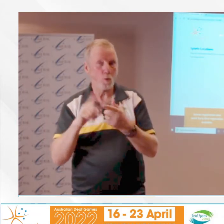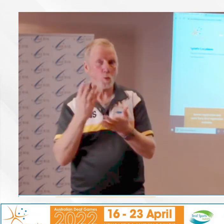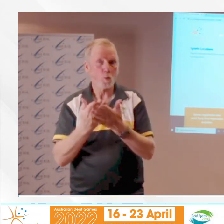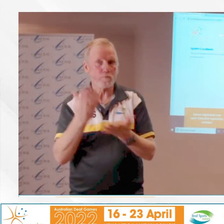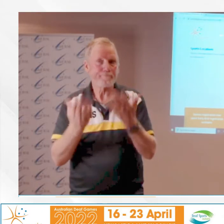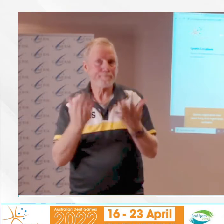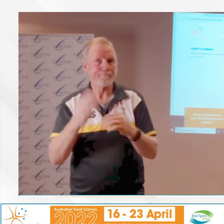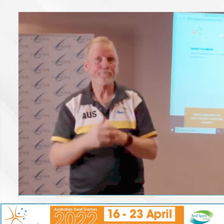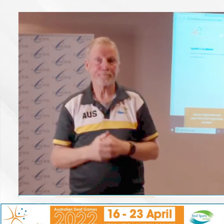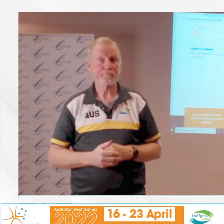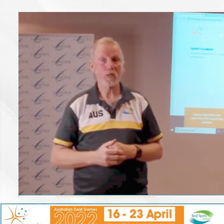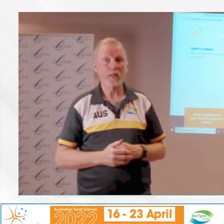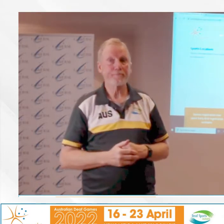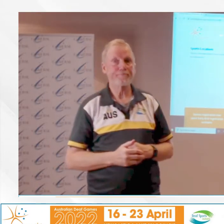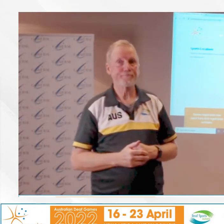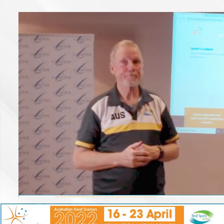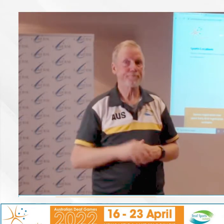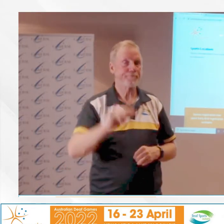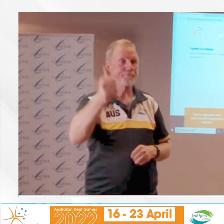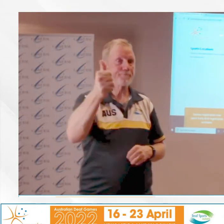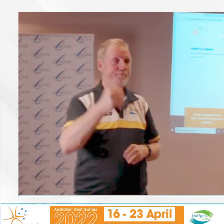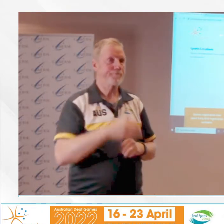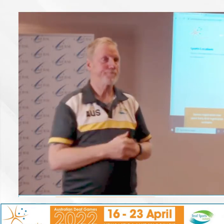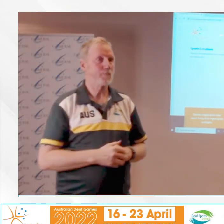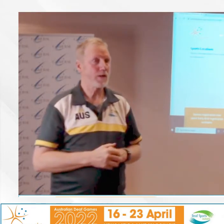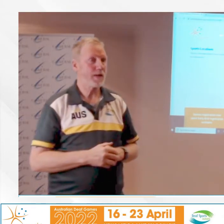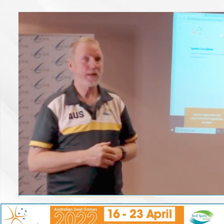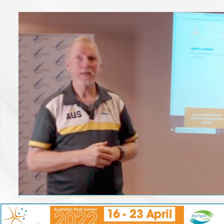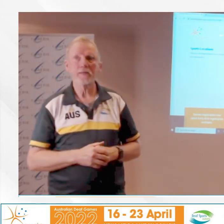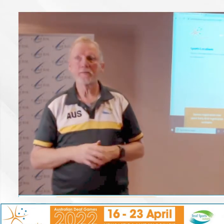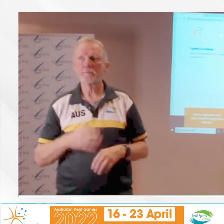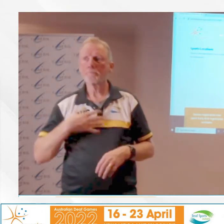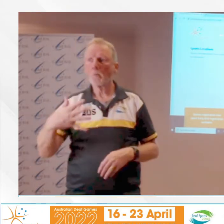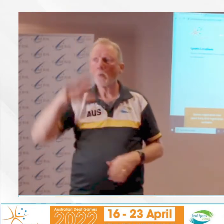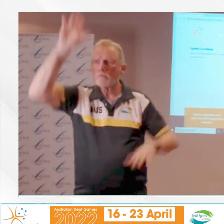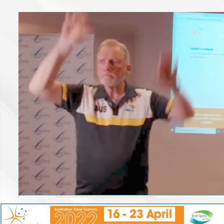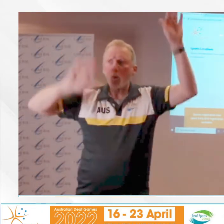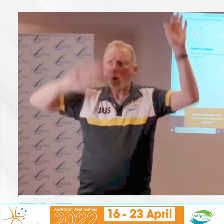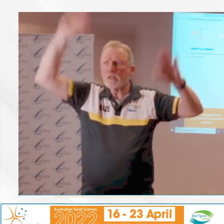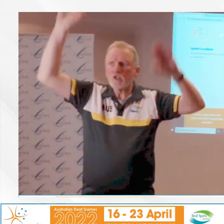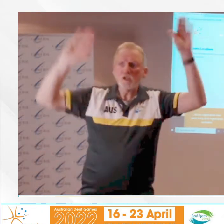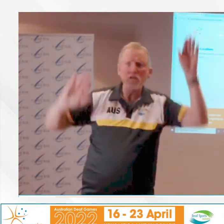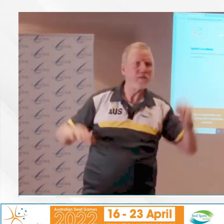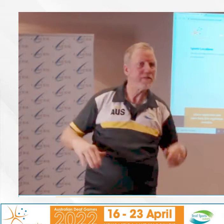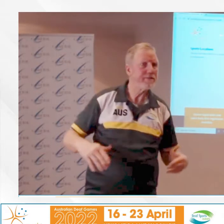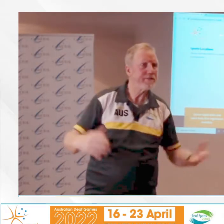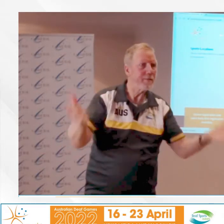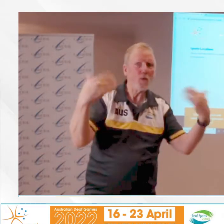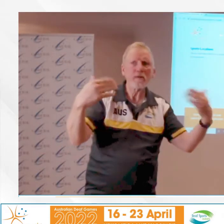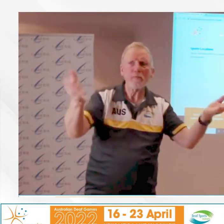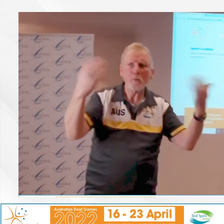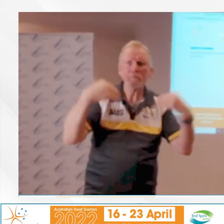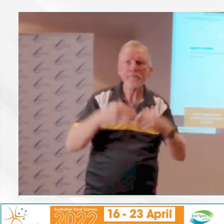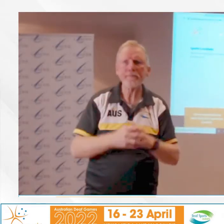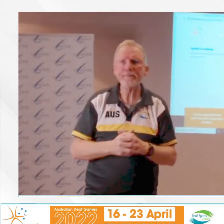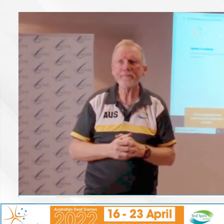and we're still really considering whether it's going to go ahead or up due to the crazy situation any more questions i saw some people writing